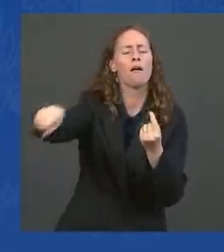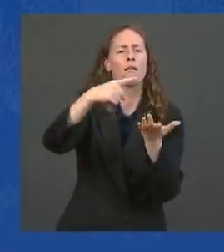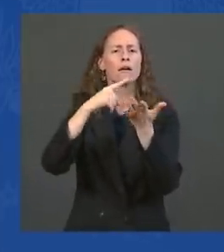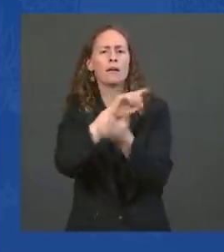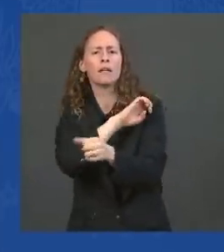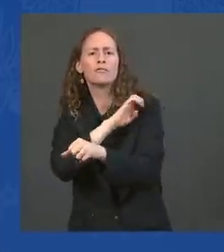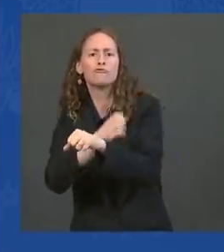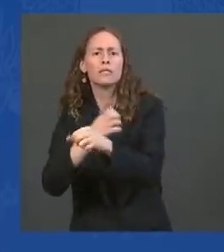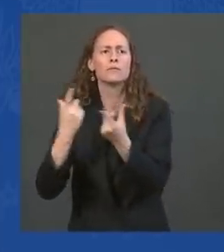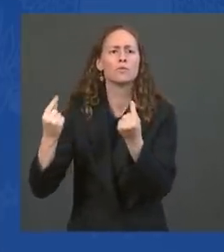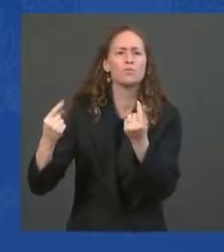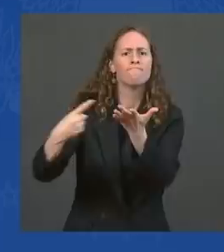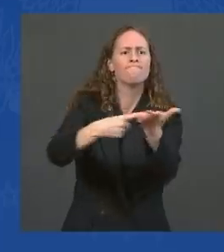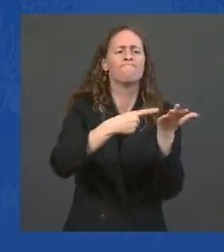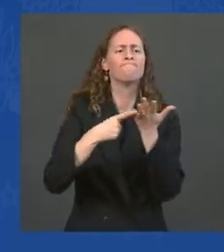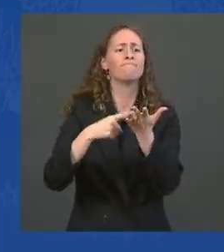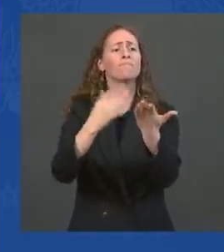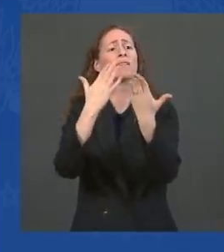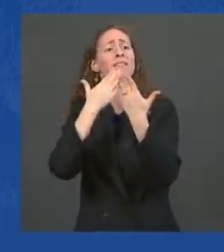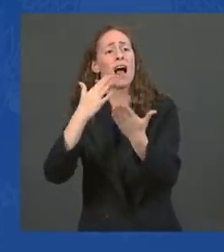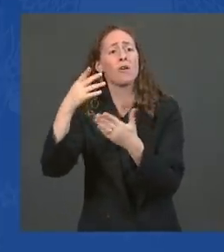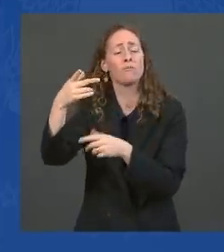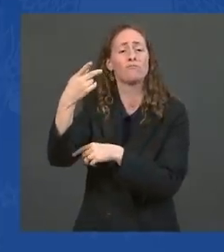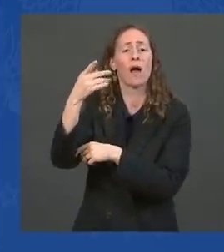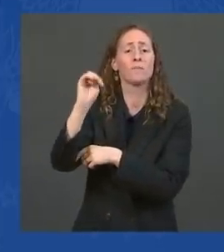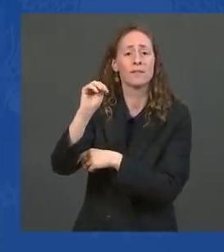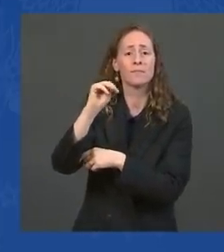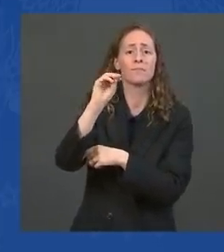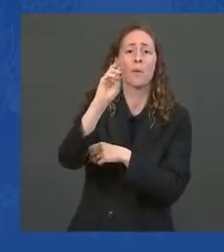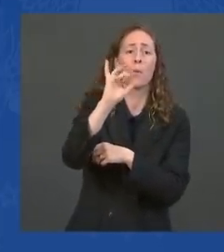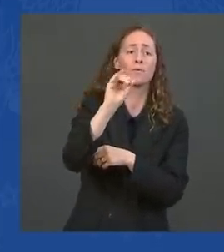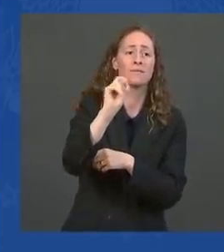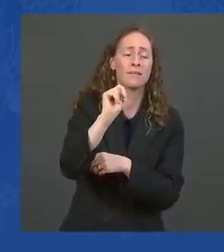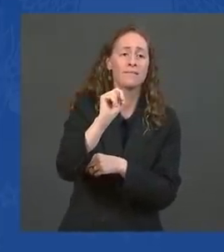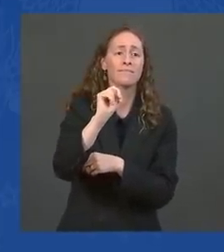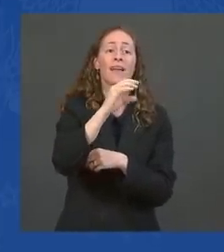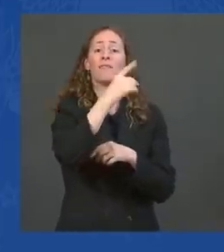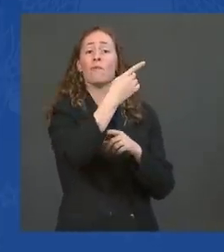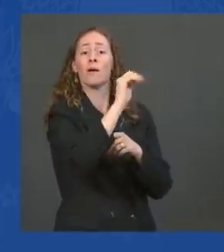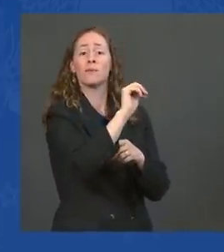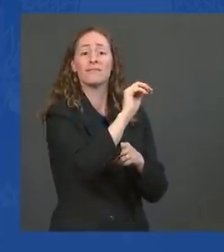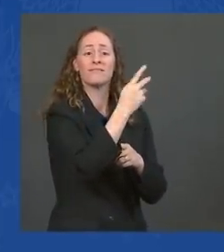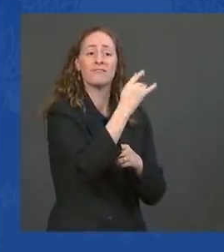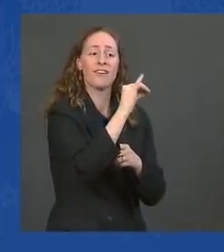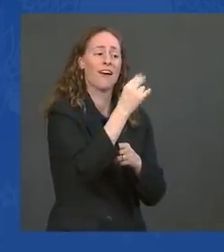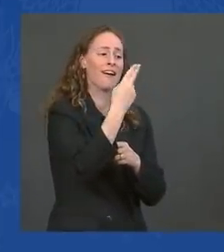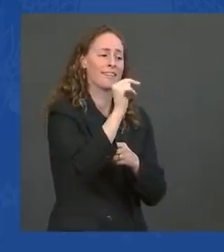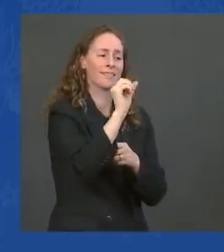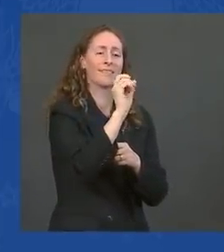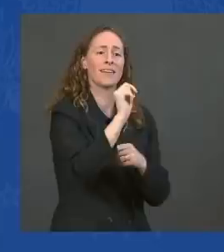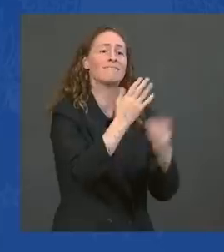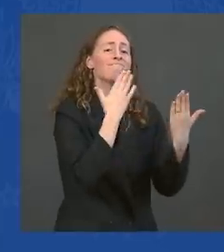Prime Minister Morrison and Prime Minister Johnson for their friendship, but mostly important for their leadership and partnership